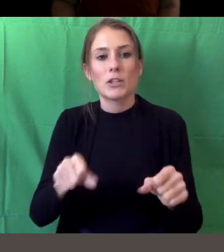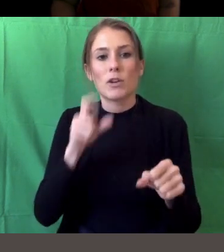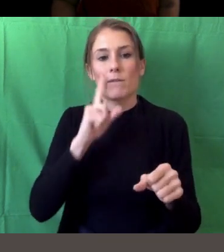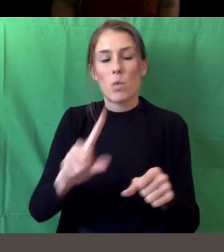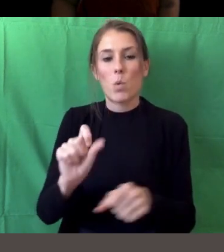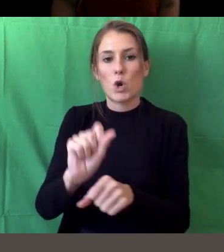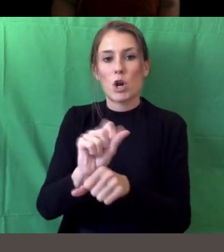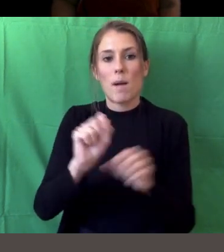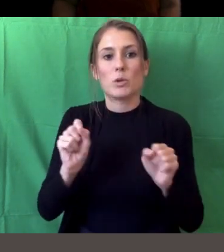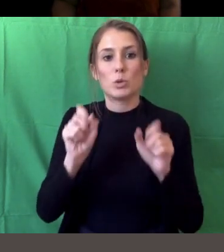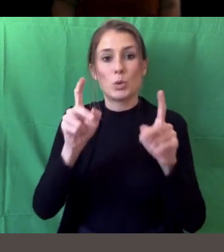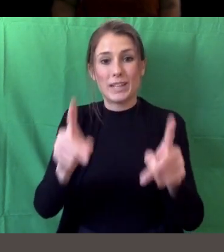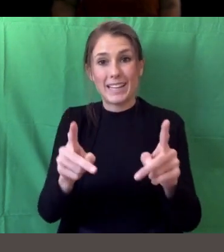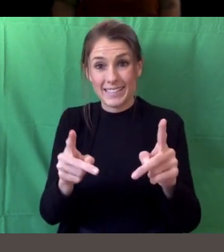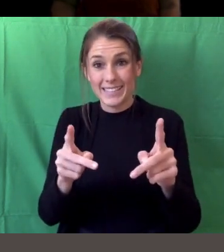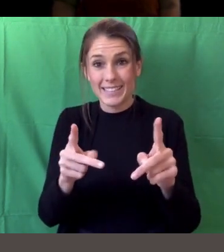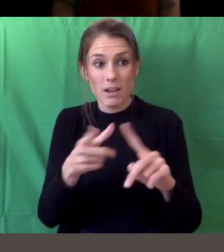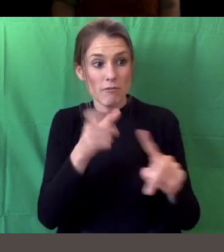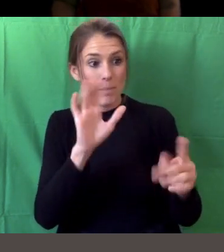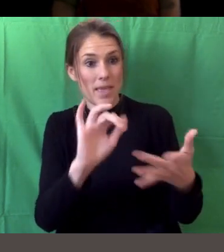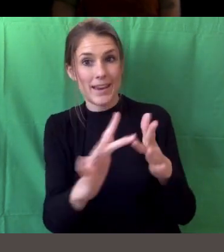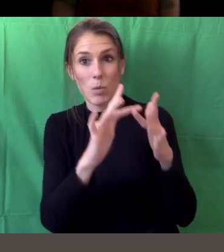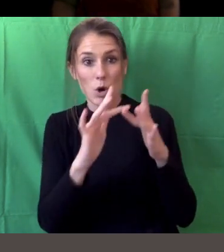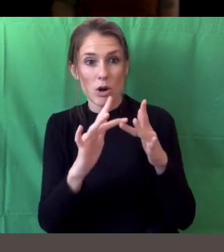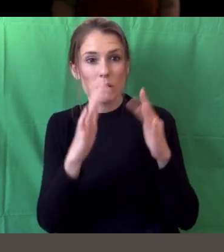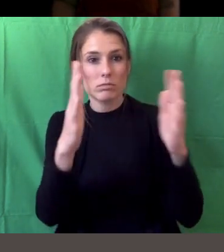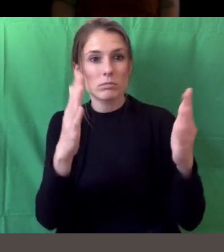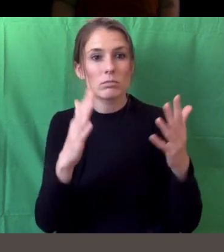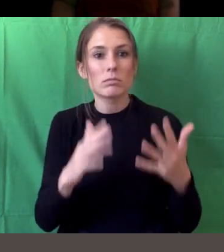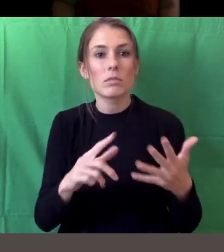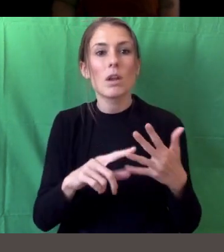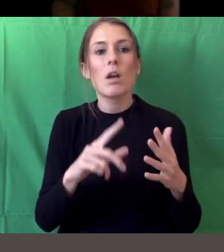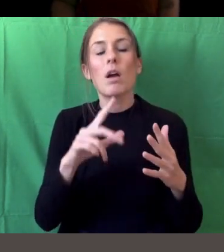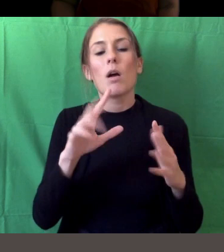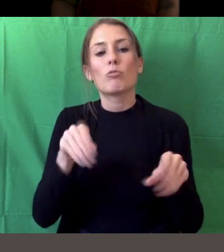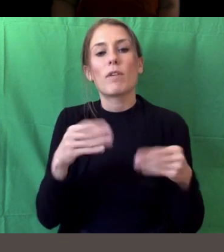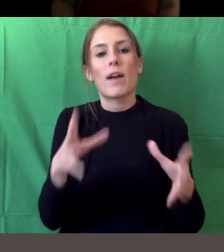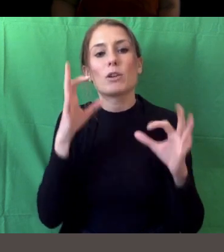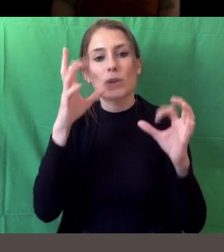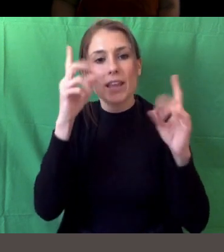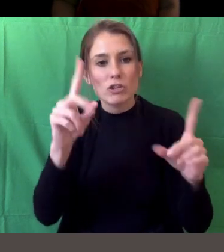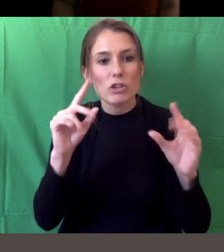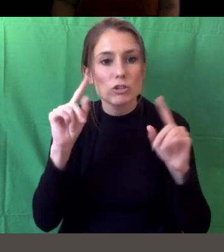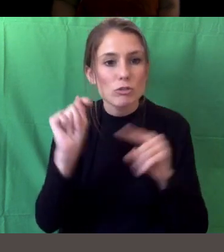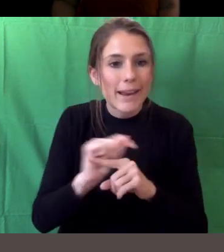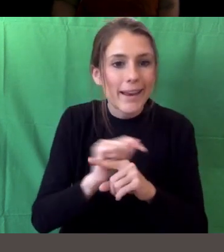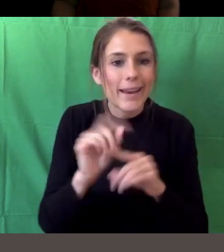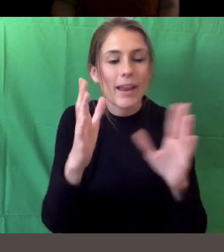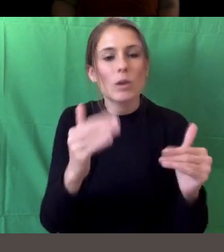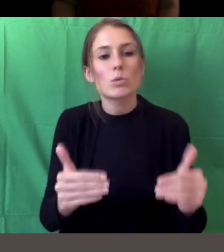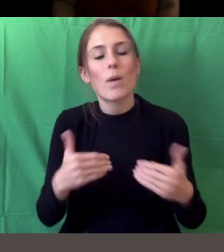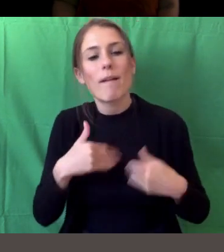It's having the potential for employment opportunities through that network. It provides education and training.